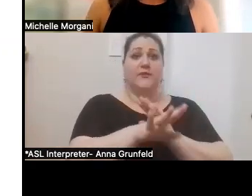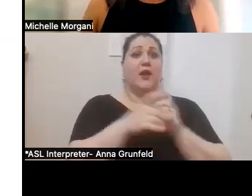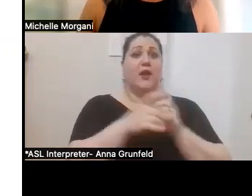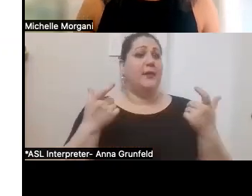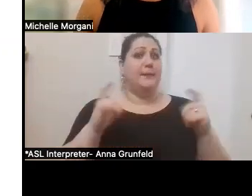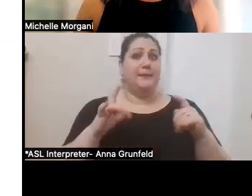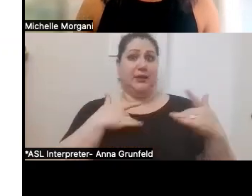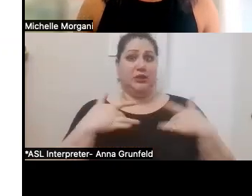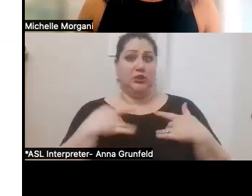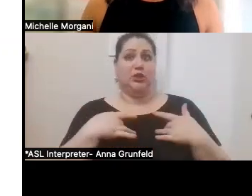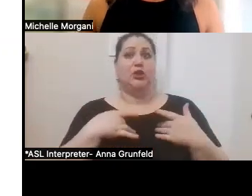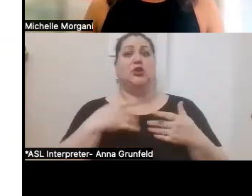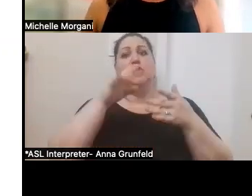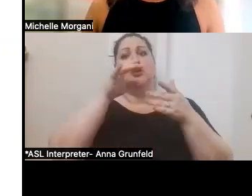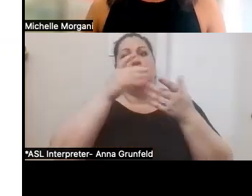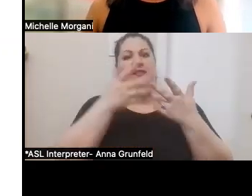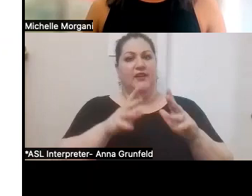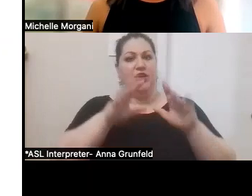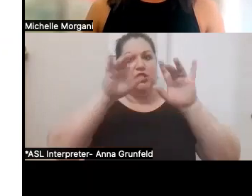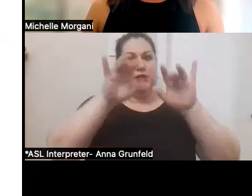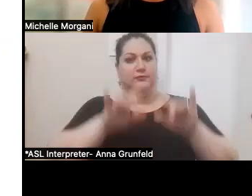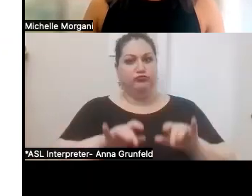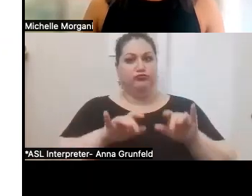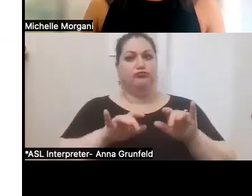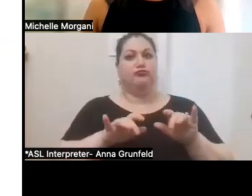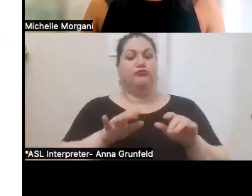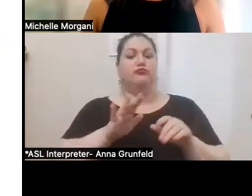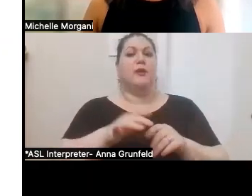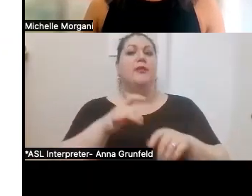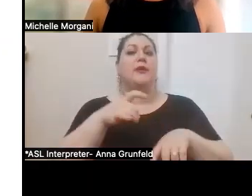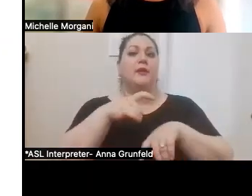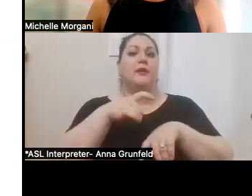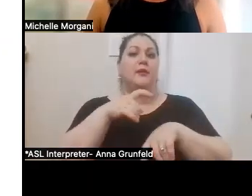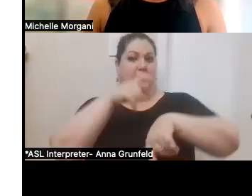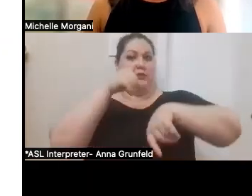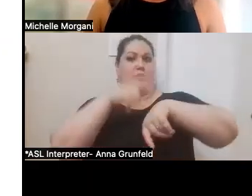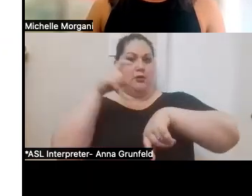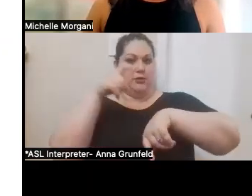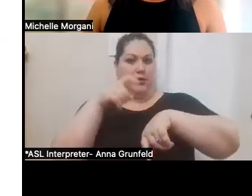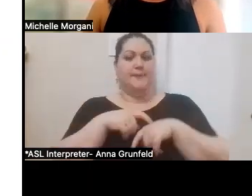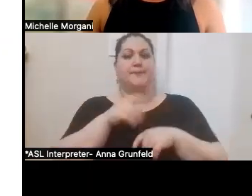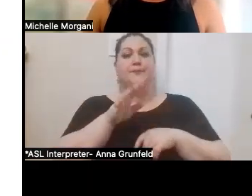So, their performance score was a four and their satisfaction score was a three.